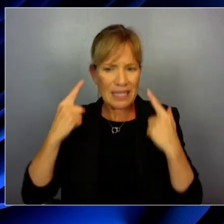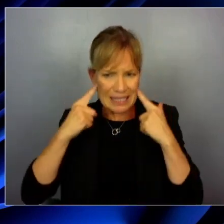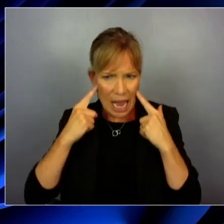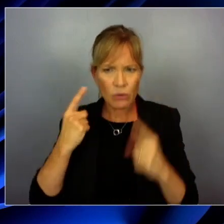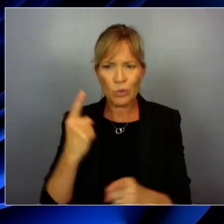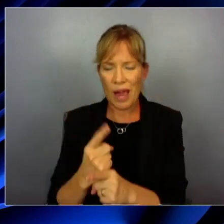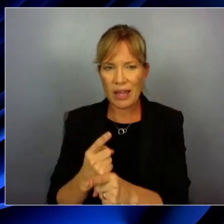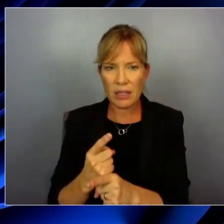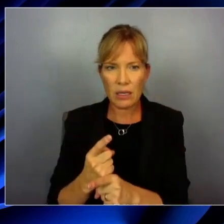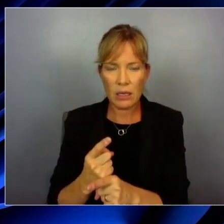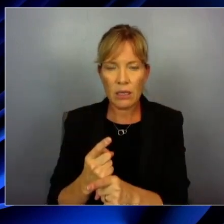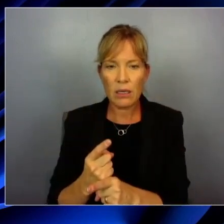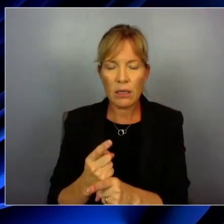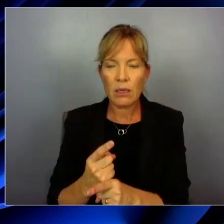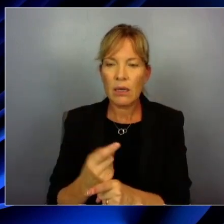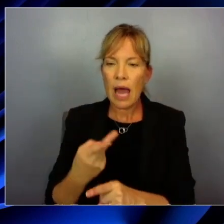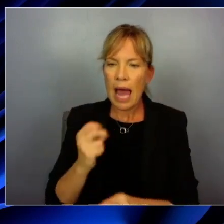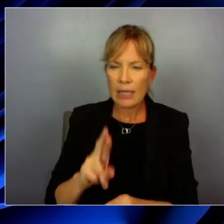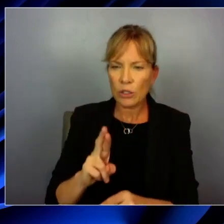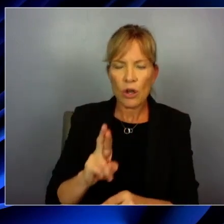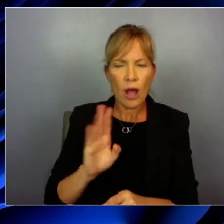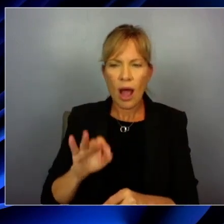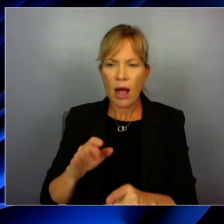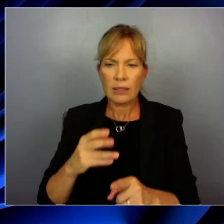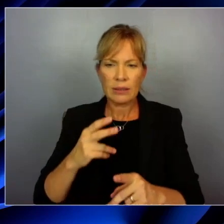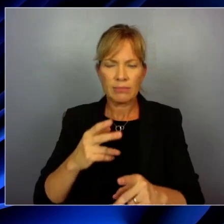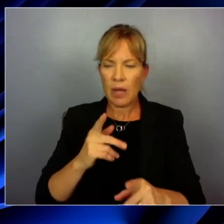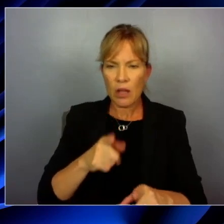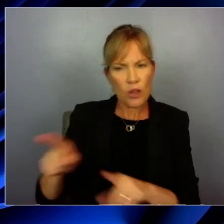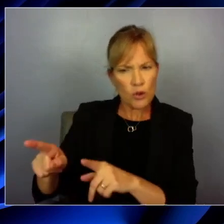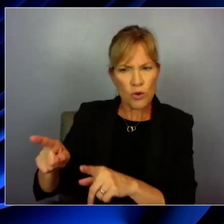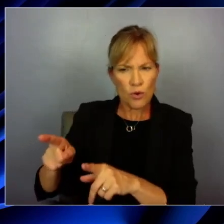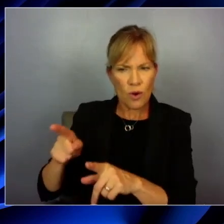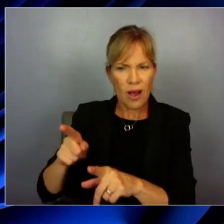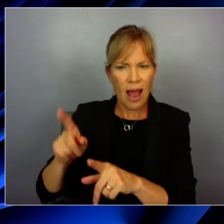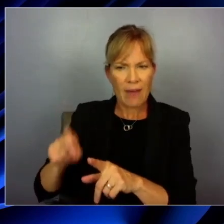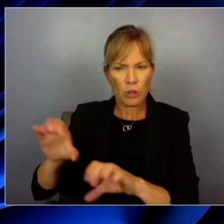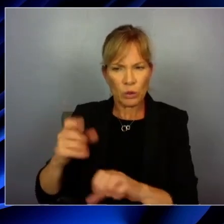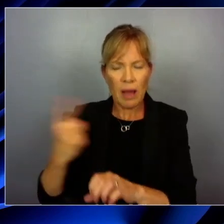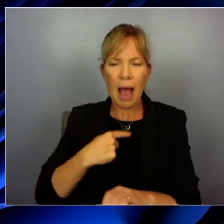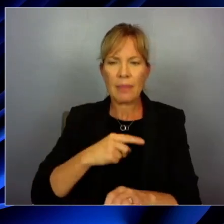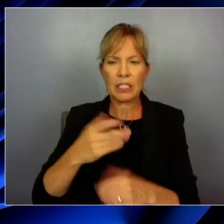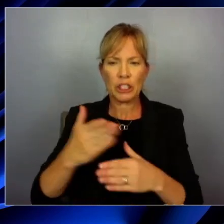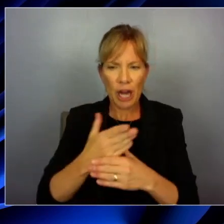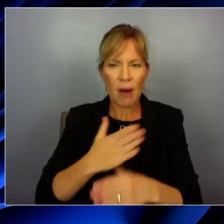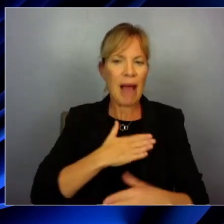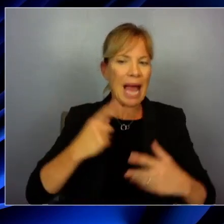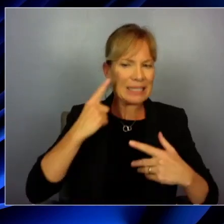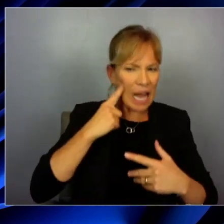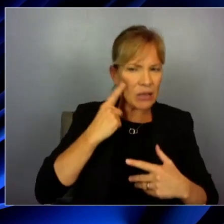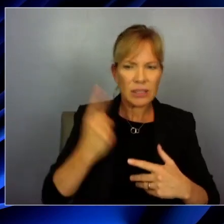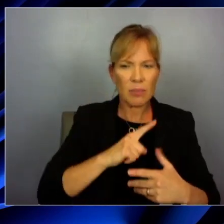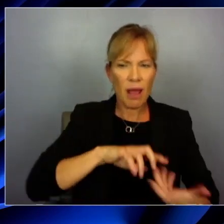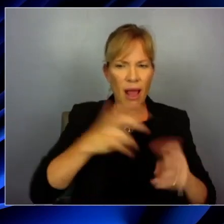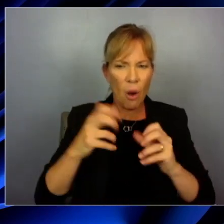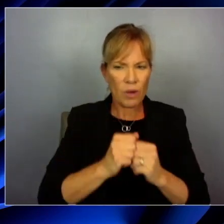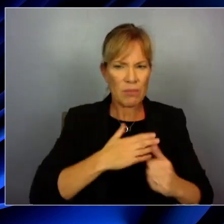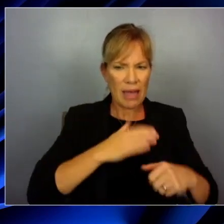you're going have to cover me for a moment Jeremy. While, I quickly re share my sound something's gone wrong on my end so if you could just put into a bit